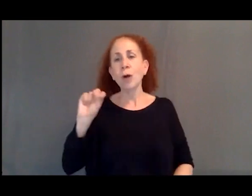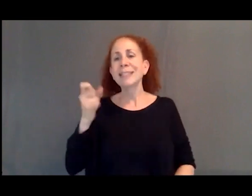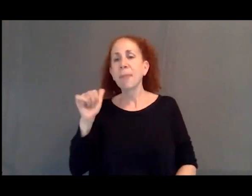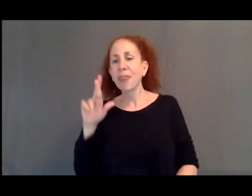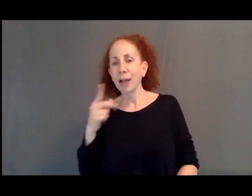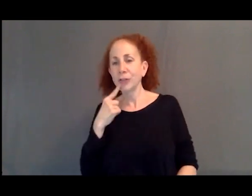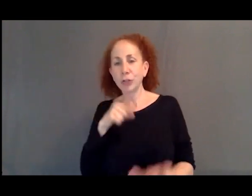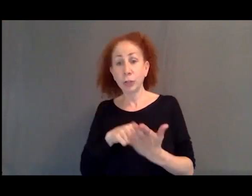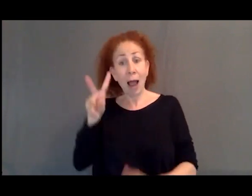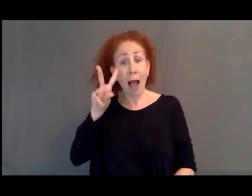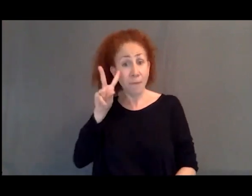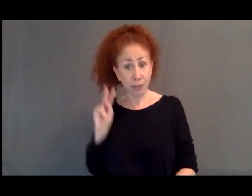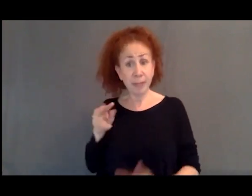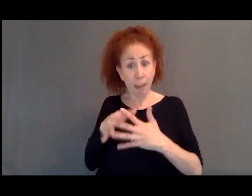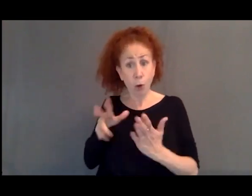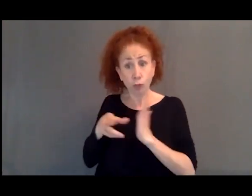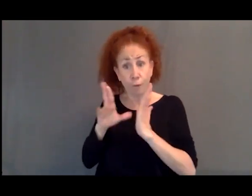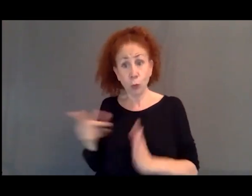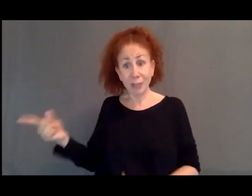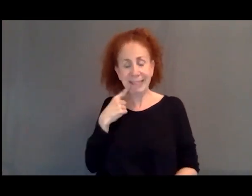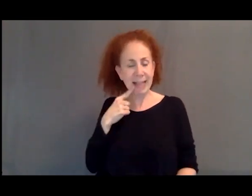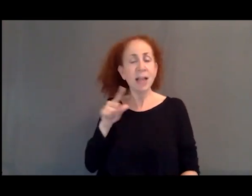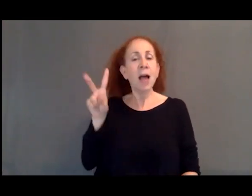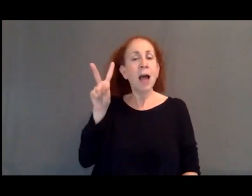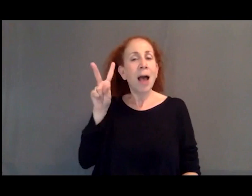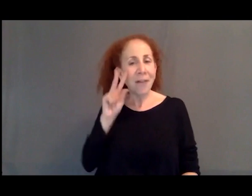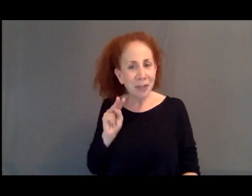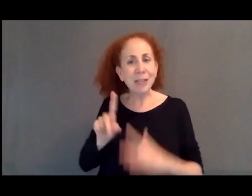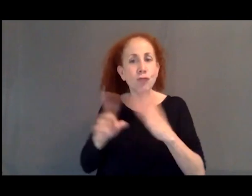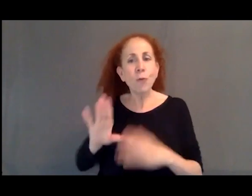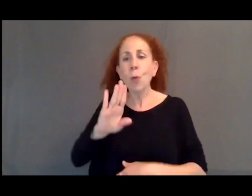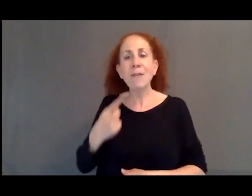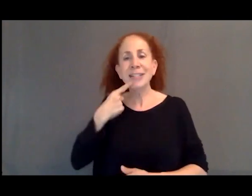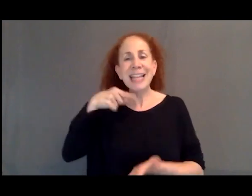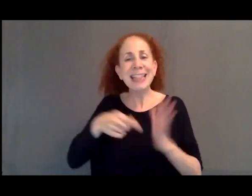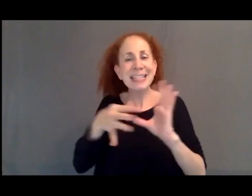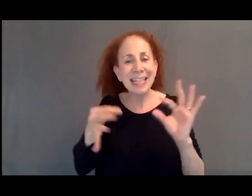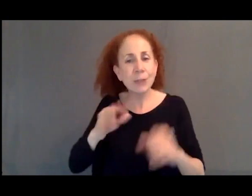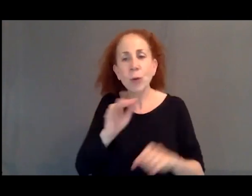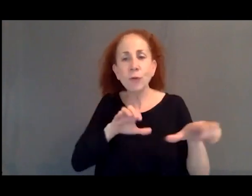Vietnamese-American reviewer-- said a Vietnamese refugee wouldn't say these things or do this stuff.